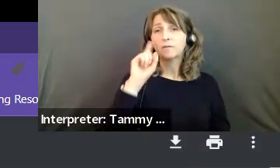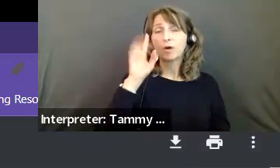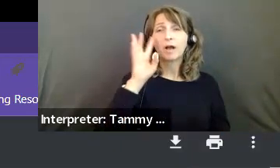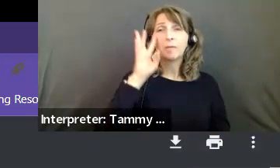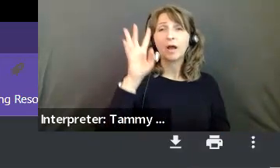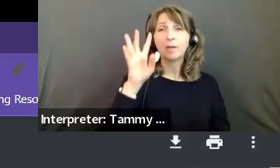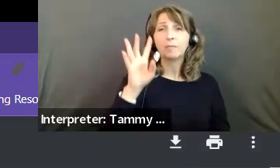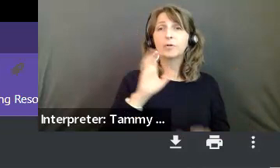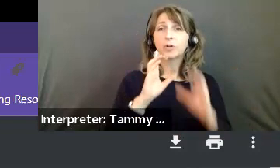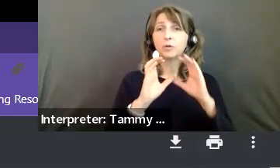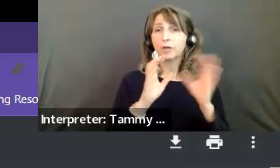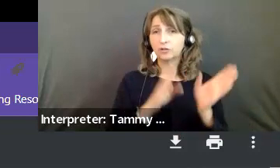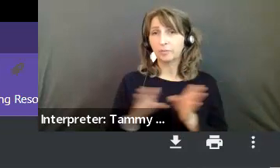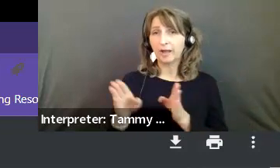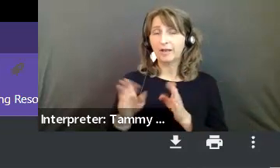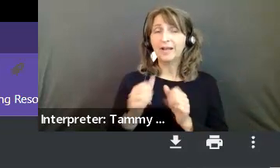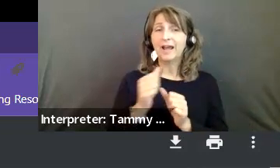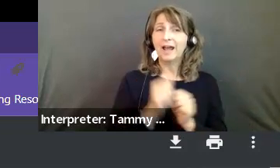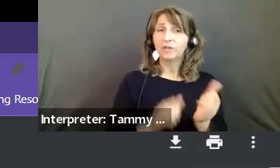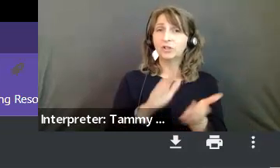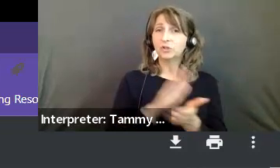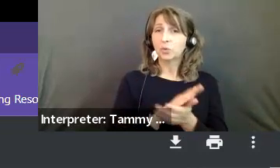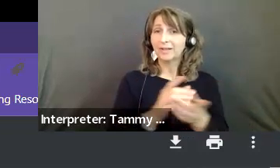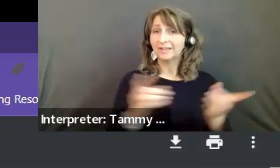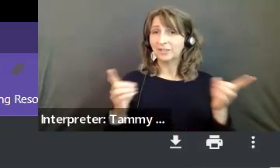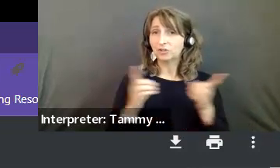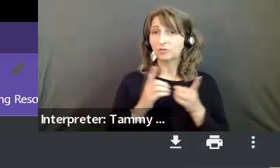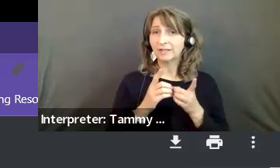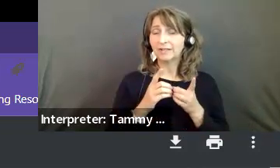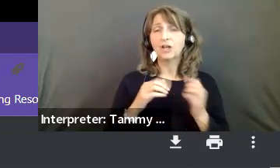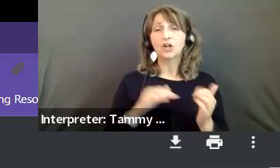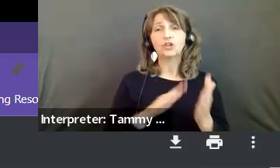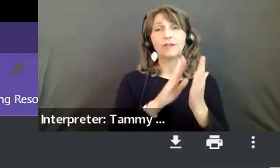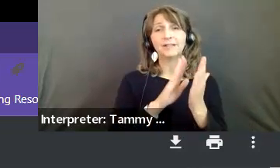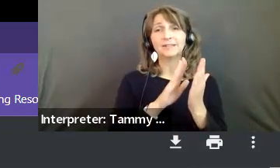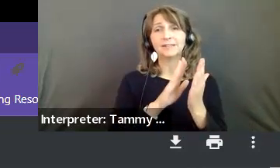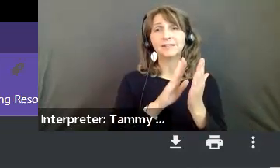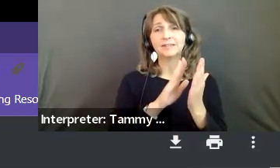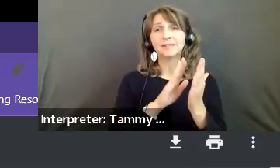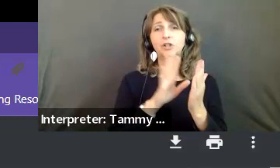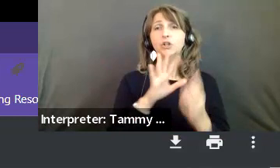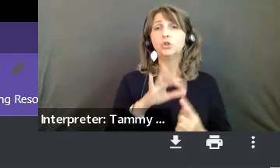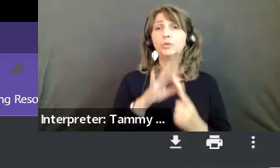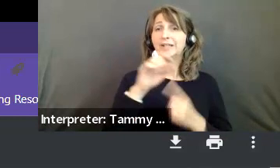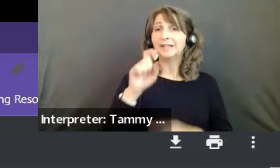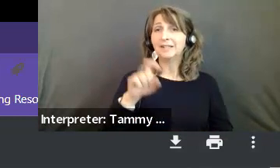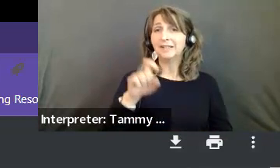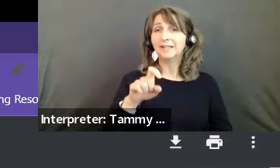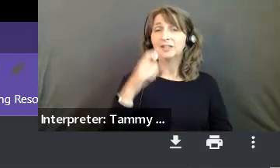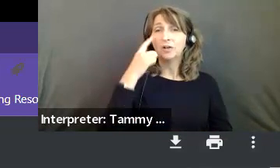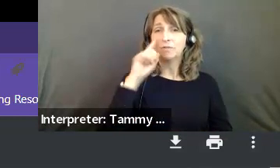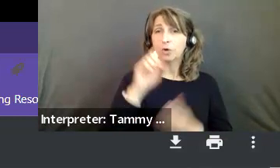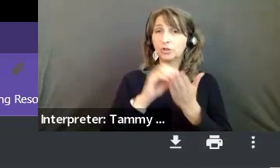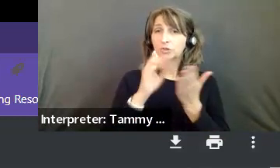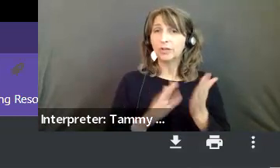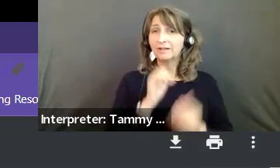Every school district. How's their own way of addressing? The unique needs of a non-verbal students.